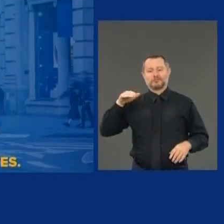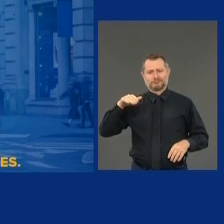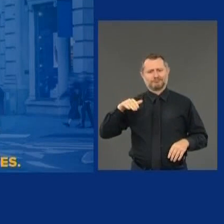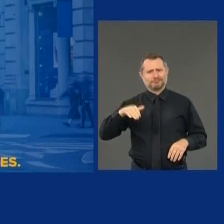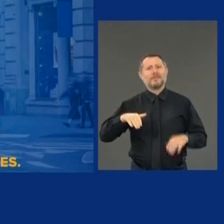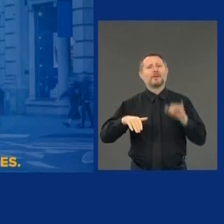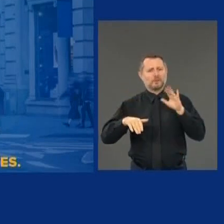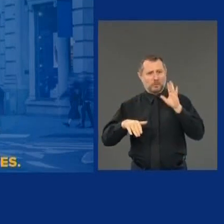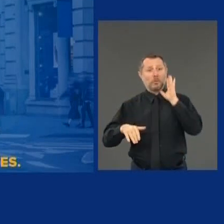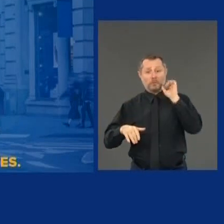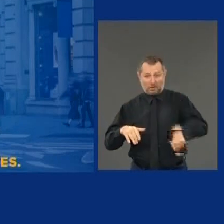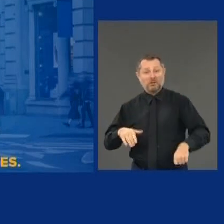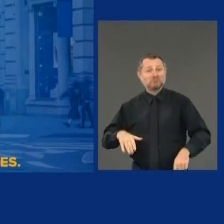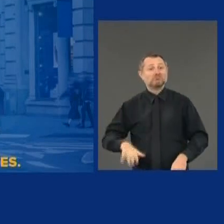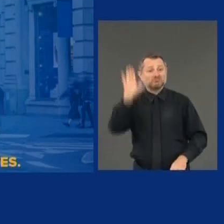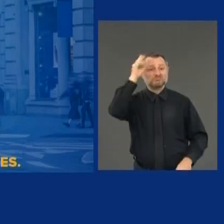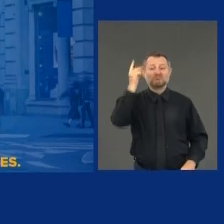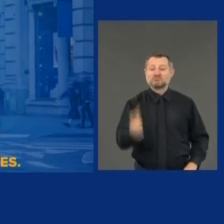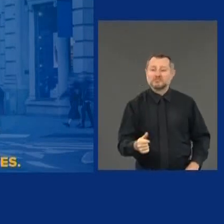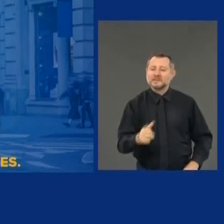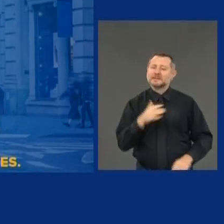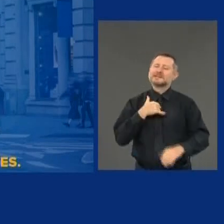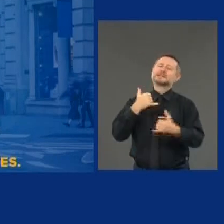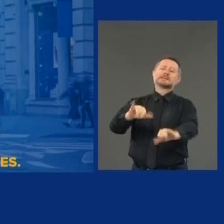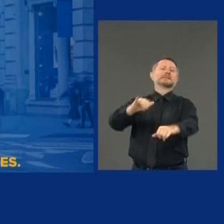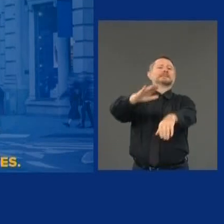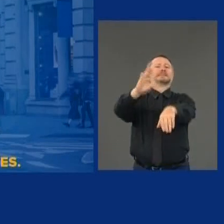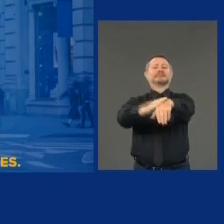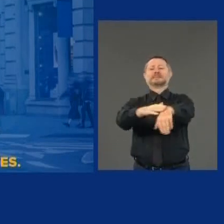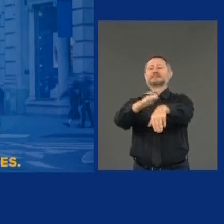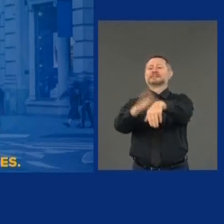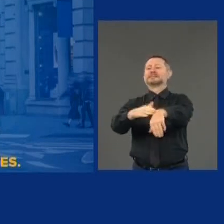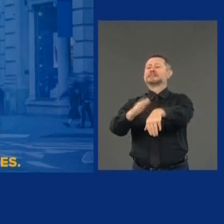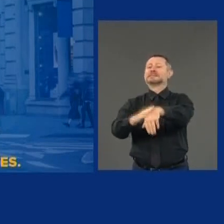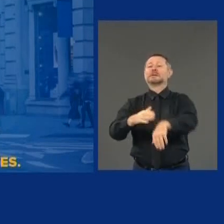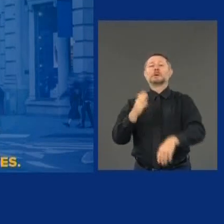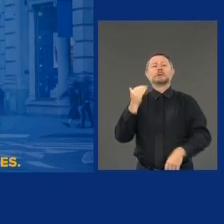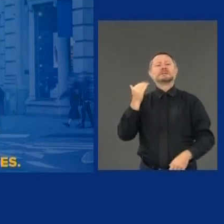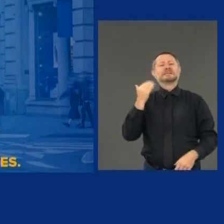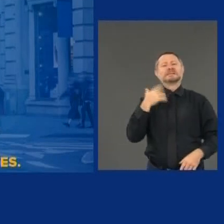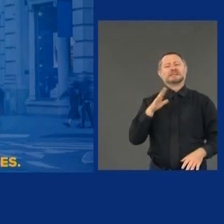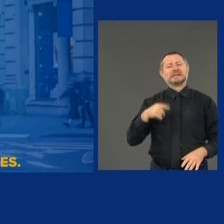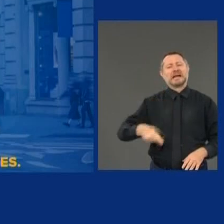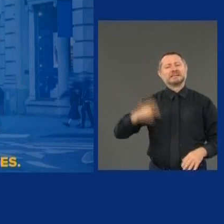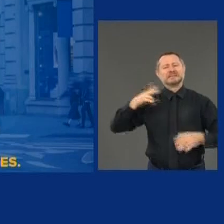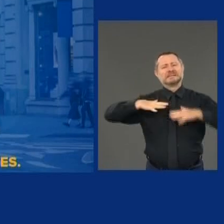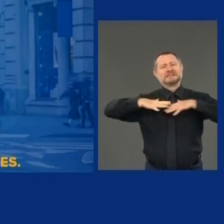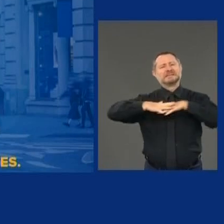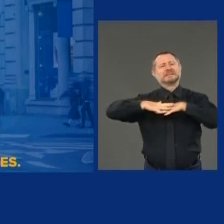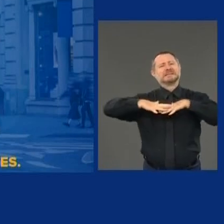AND THAT CAN CHANGE AND THAT CAN CHANGE OVERNIGHT.